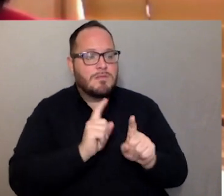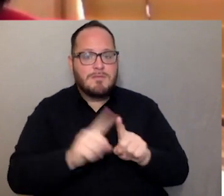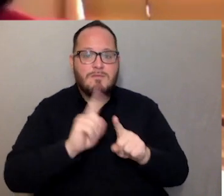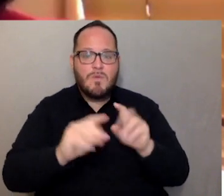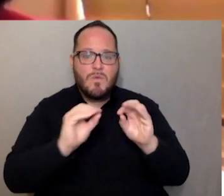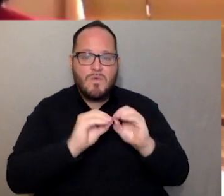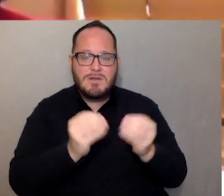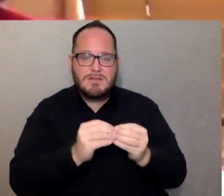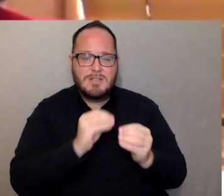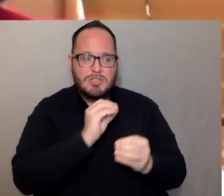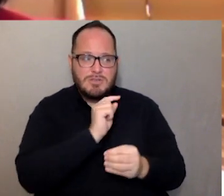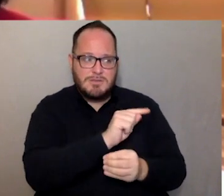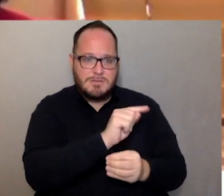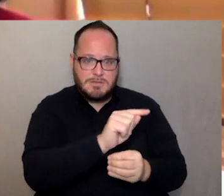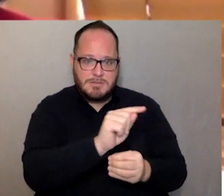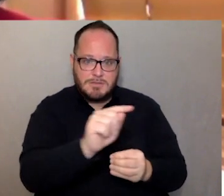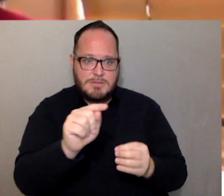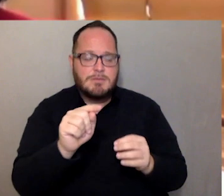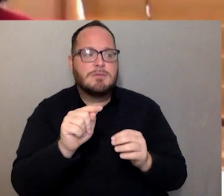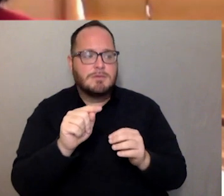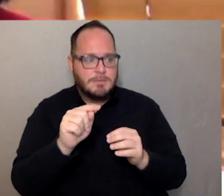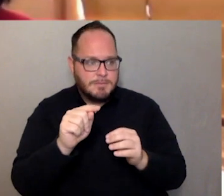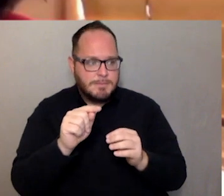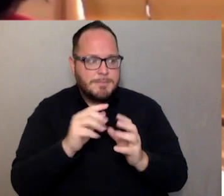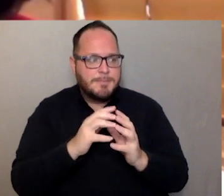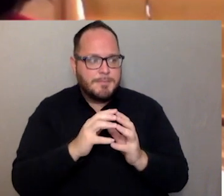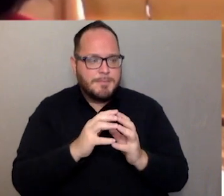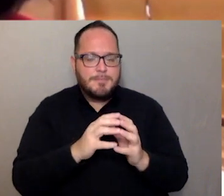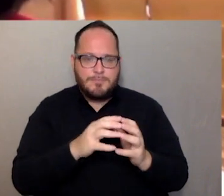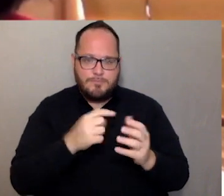TO HELP OUR UNDOCUMENTED WORKERS. THE THREE GROUPS IN ADDITION TO THE INNOVATION LAW LAB, MRG, AND